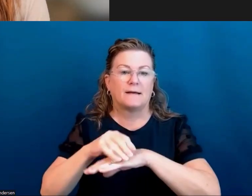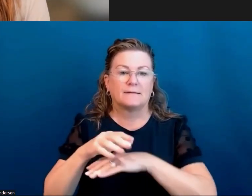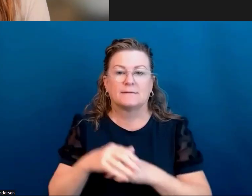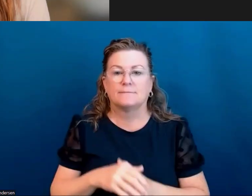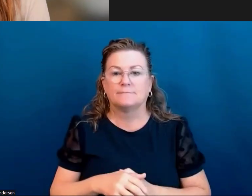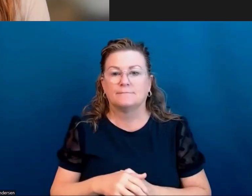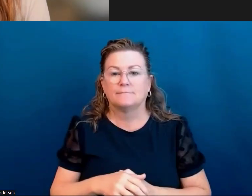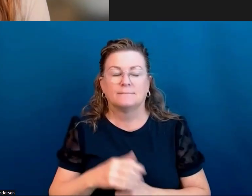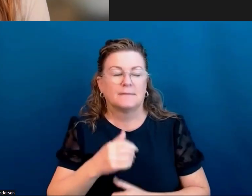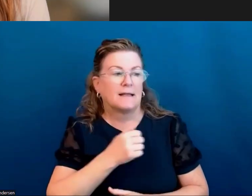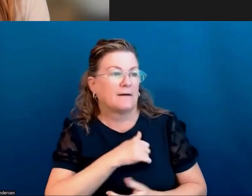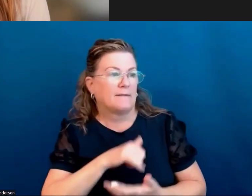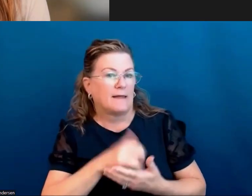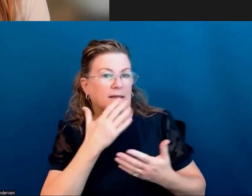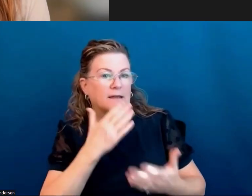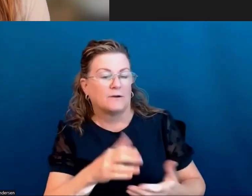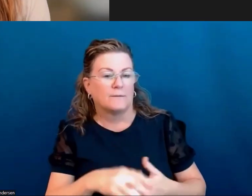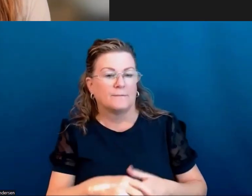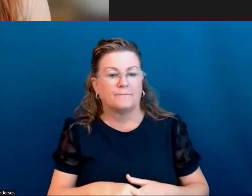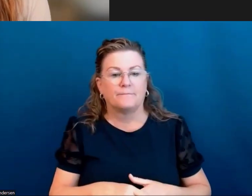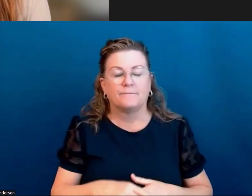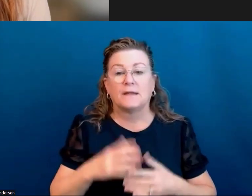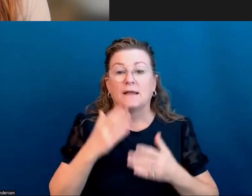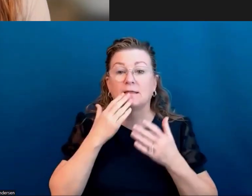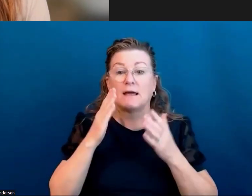Janel Preston: I love that. So thank you, and thank you all for